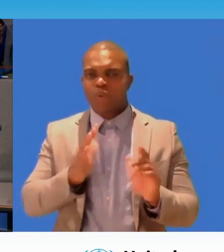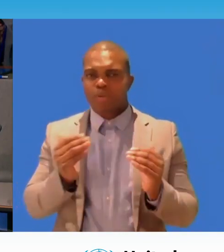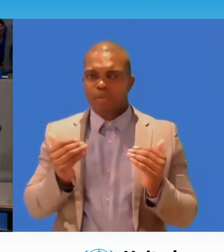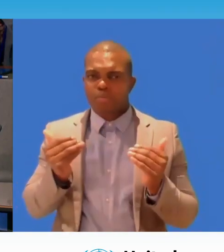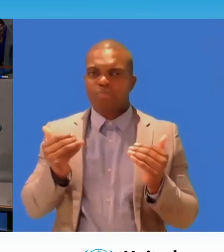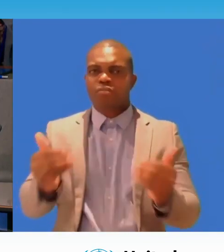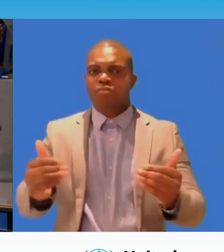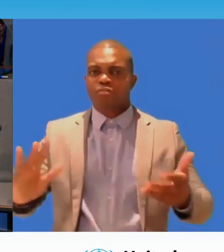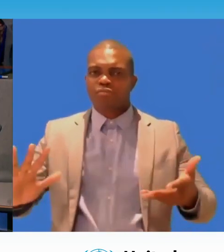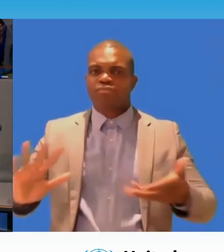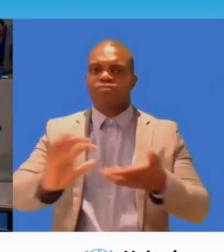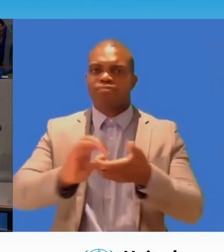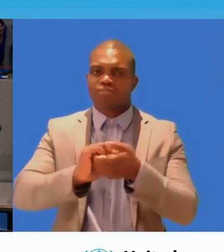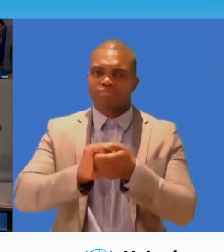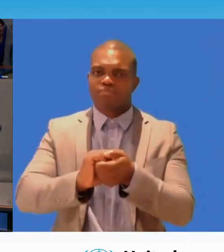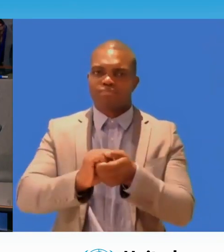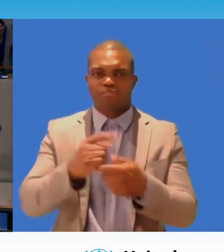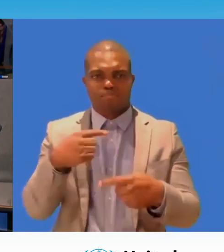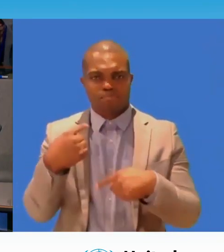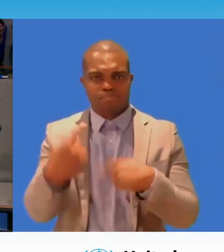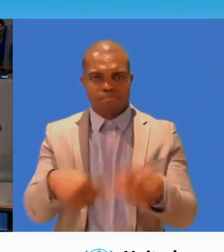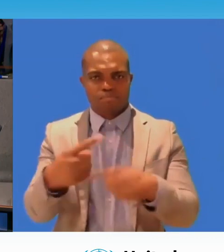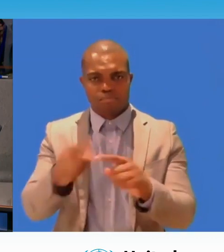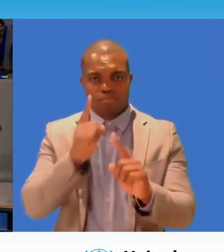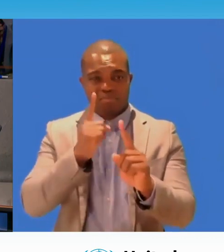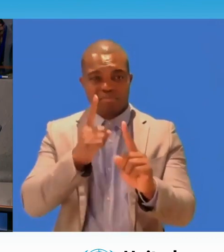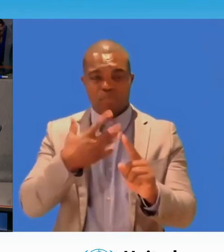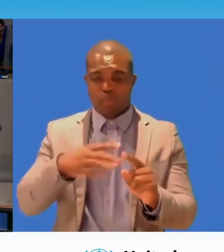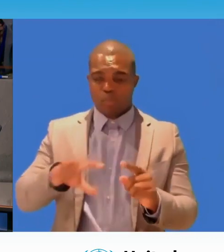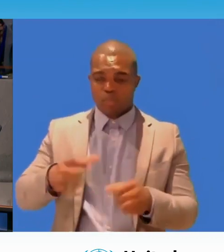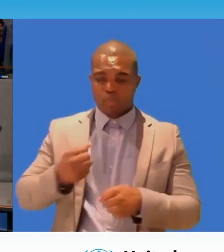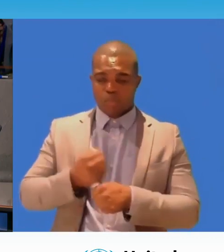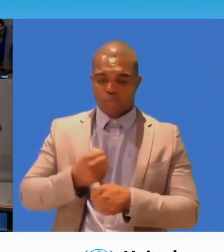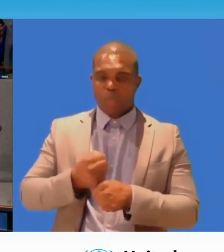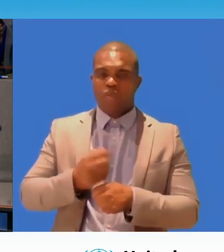the provision of additional schools across the provinces with specialized trainers will ensure